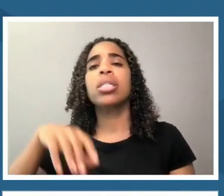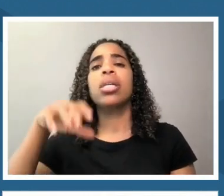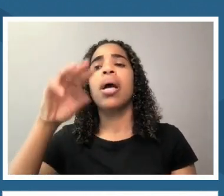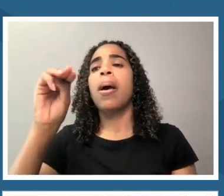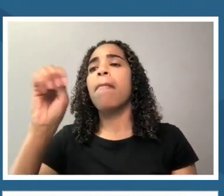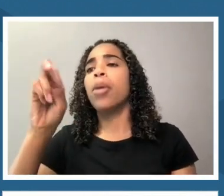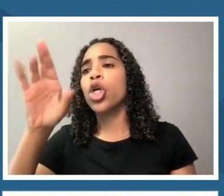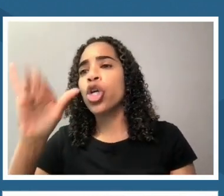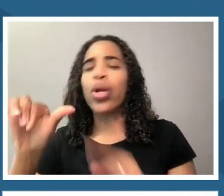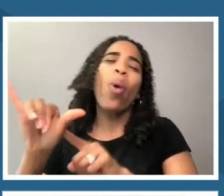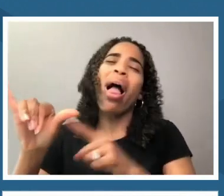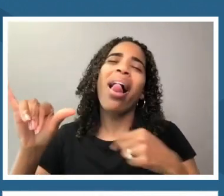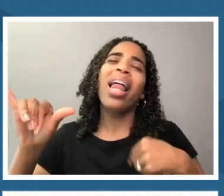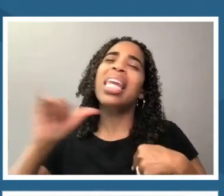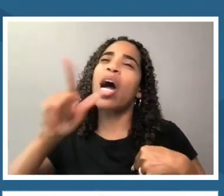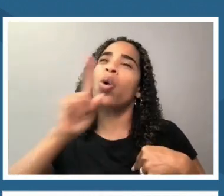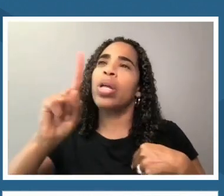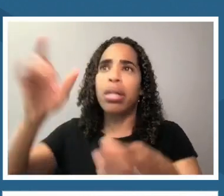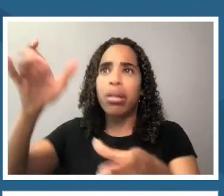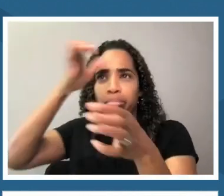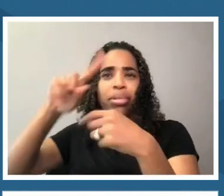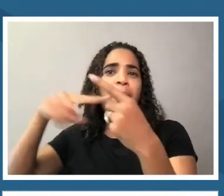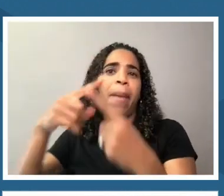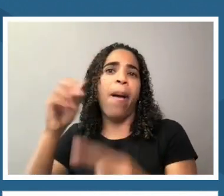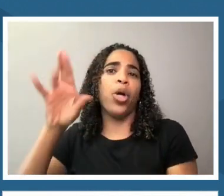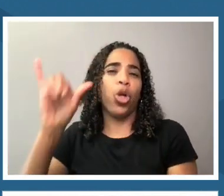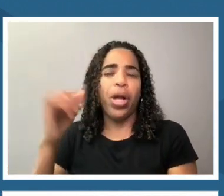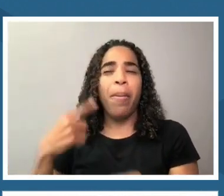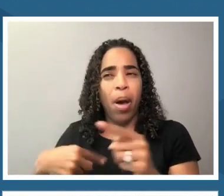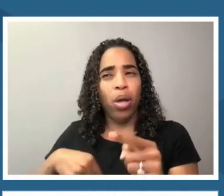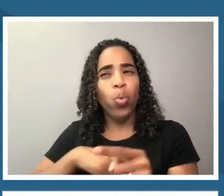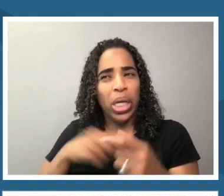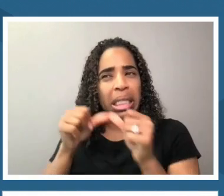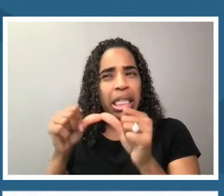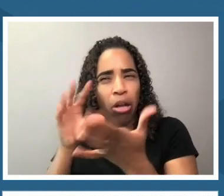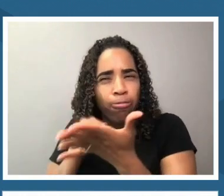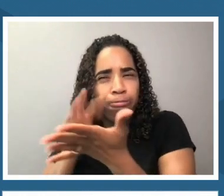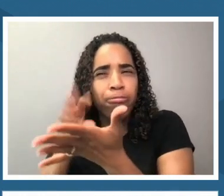getting very close to it uh next slide please